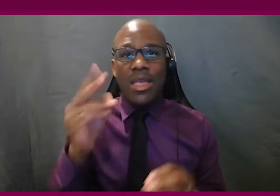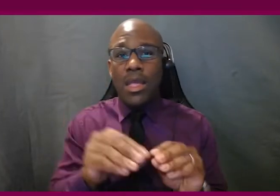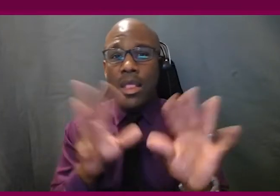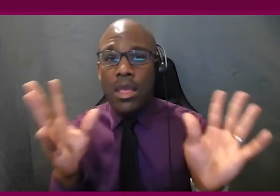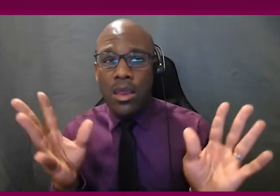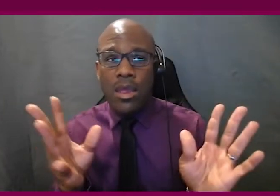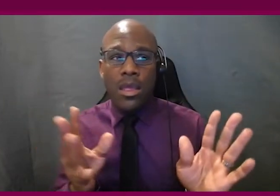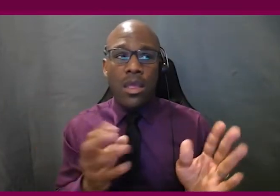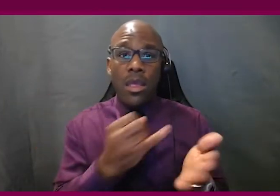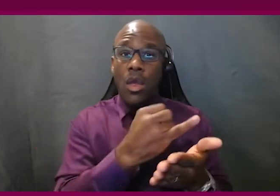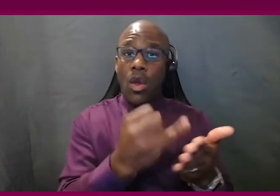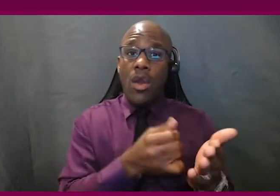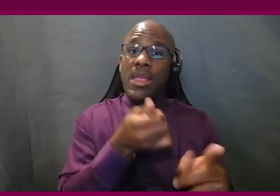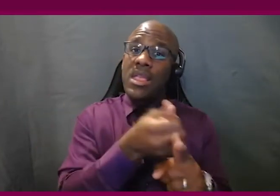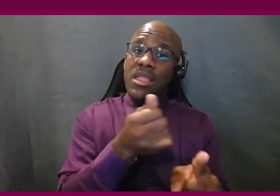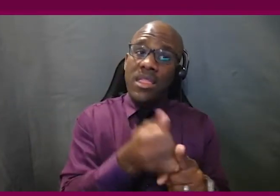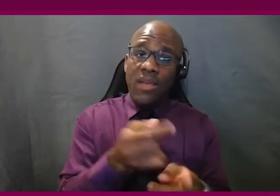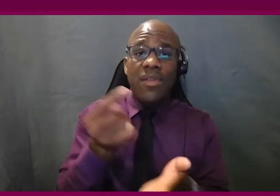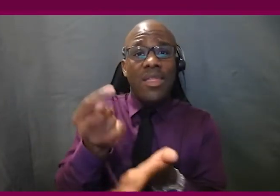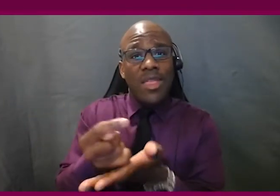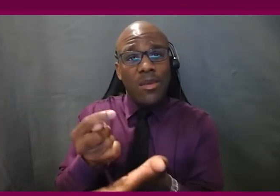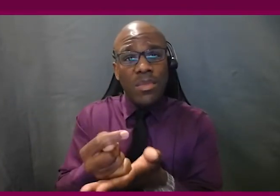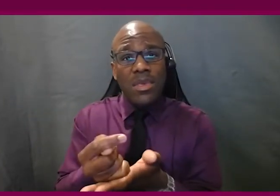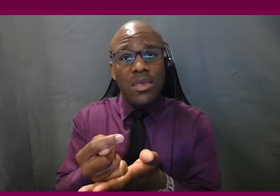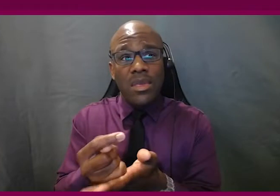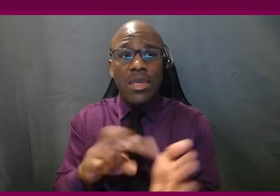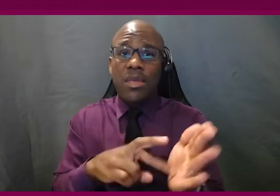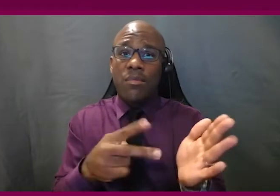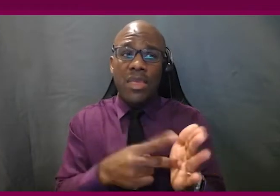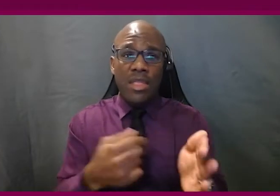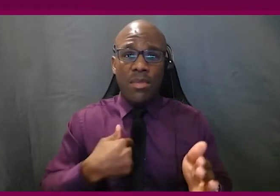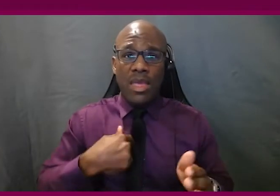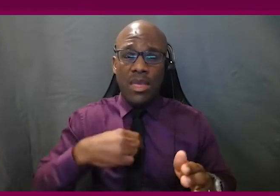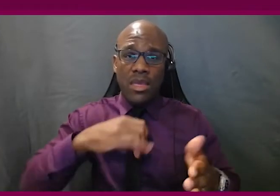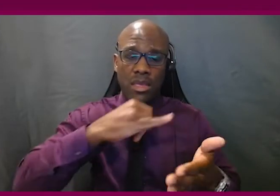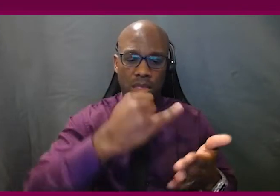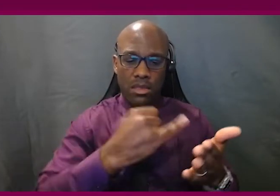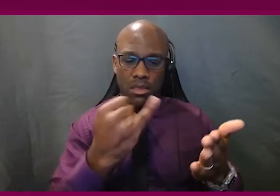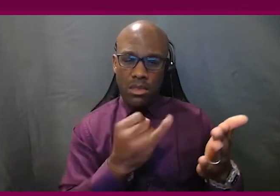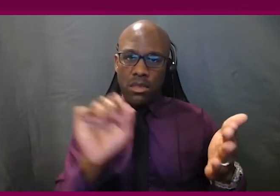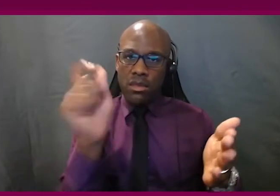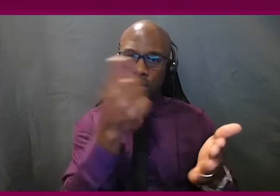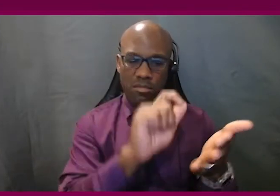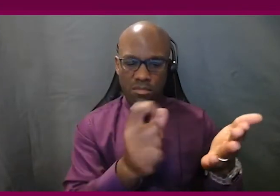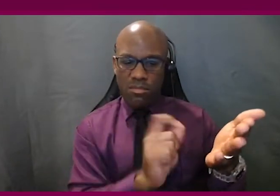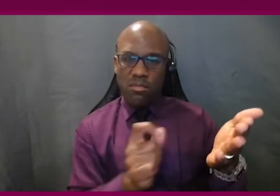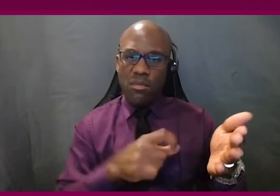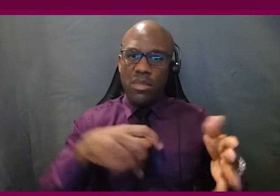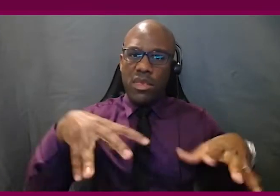There's even this idea of art as therapy where just the act of making and creating is therapeutic